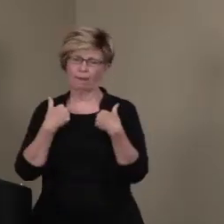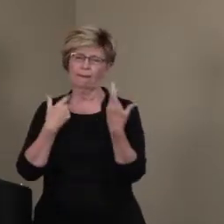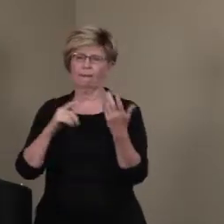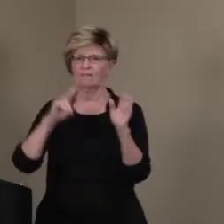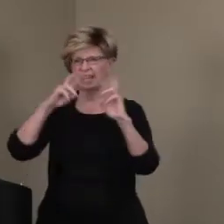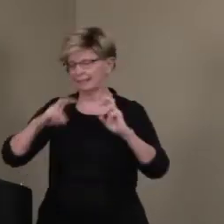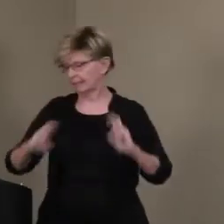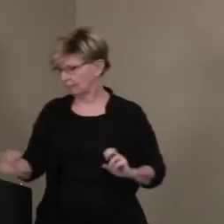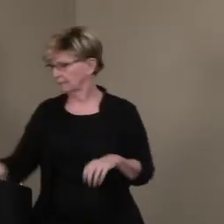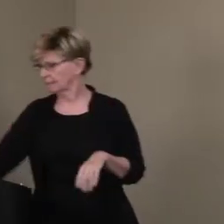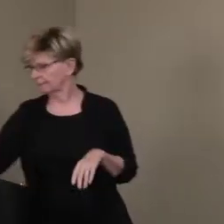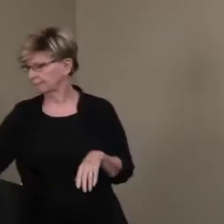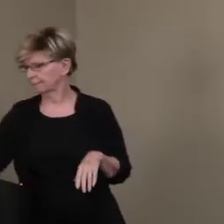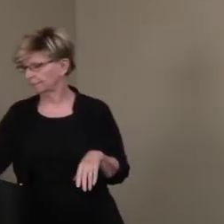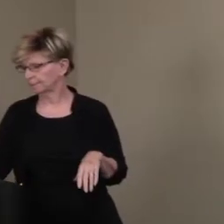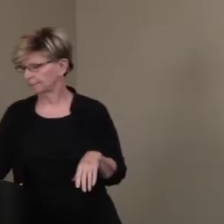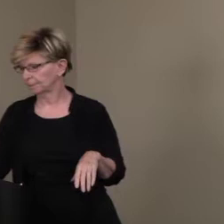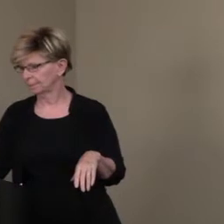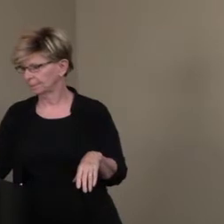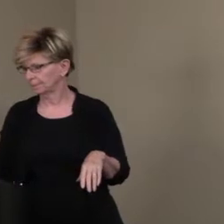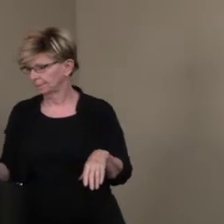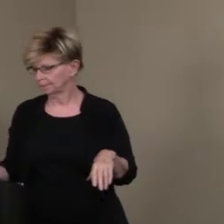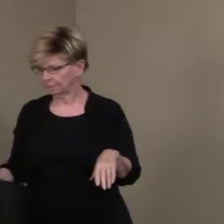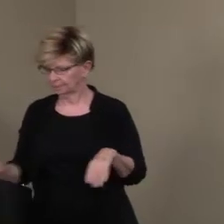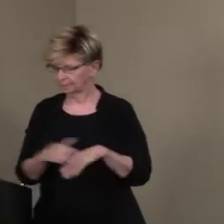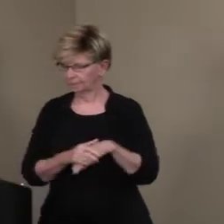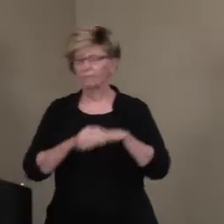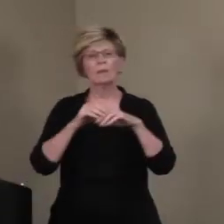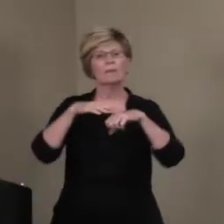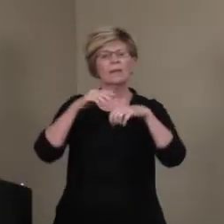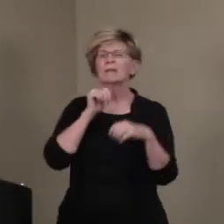for readiness we have to have assessment